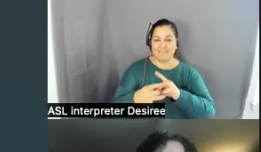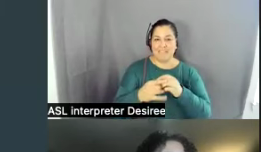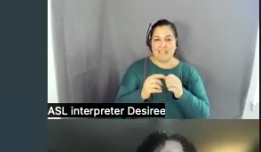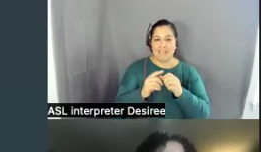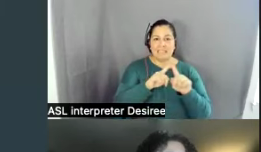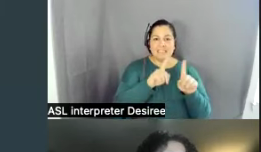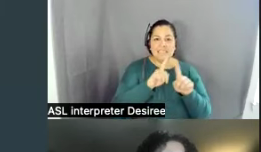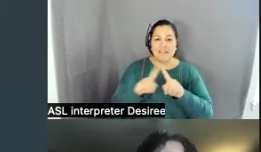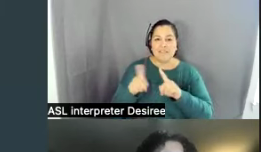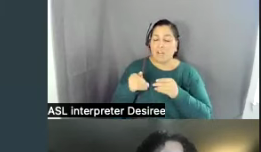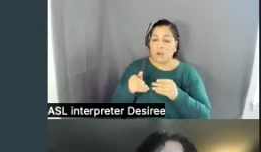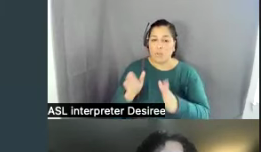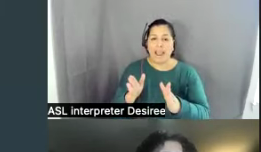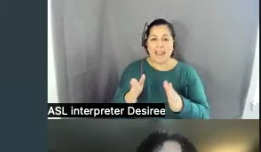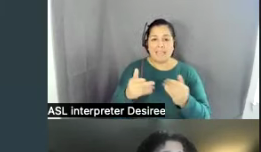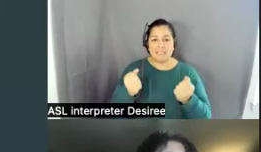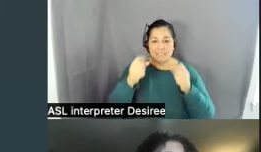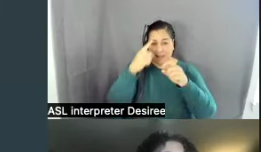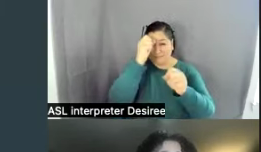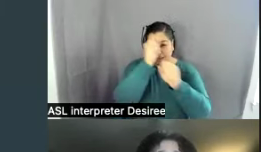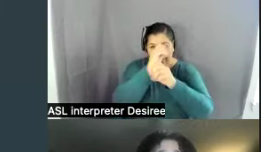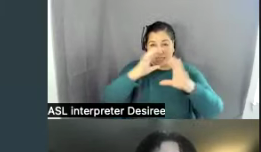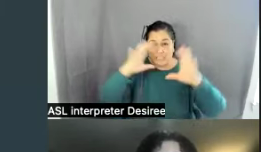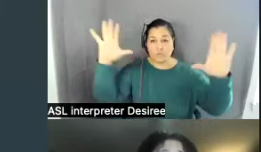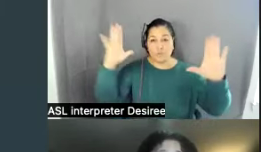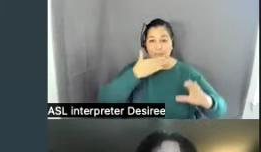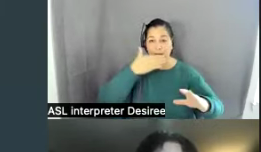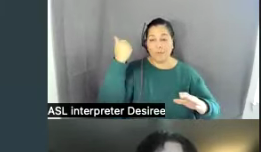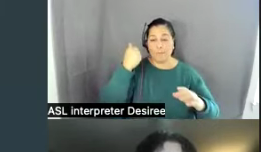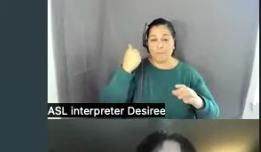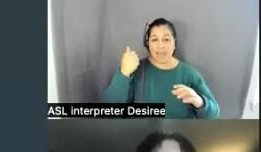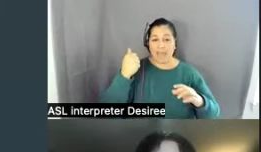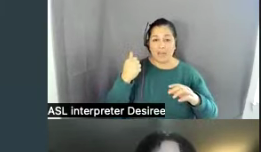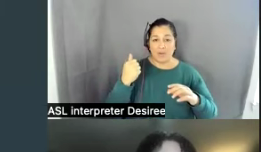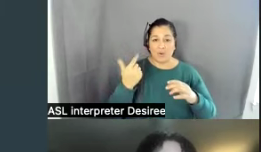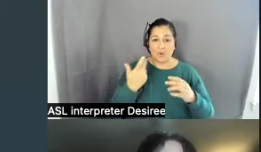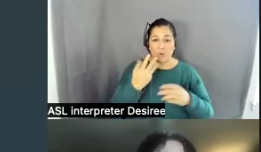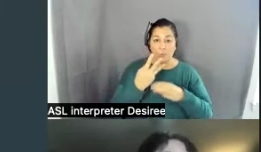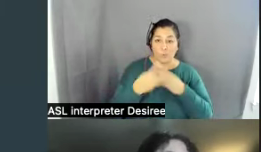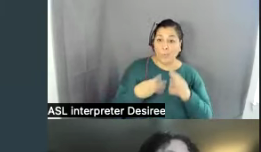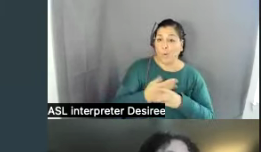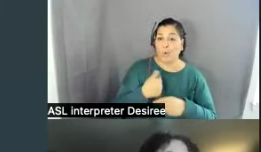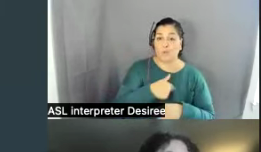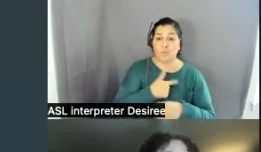a better, society that we all want to live in and participate in.